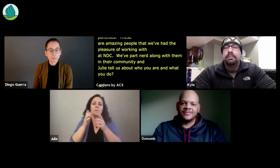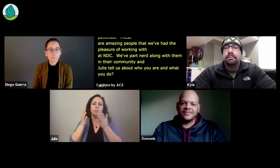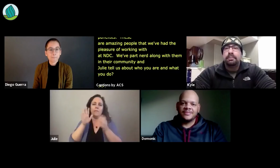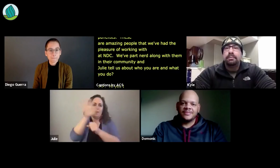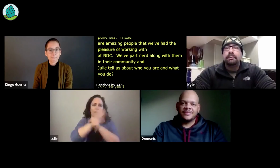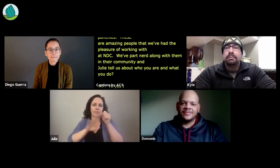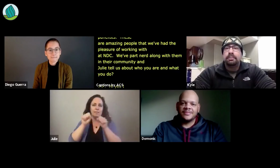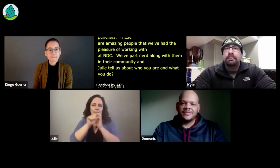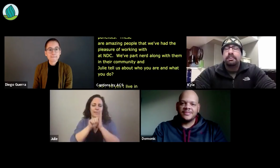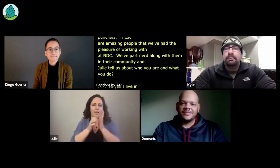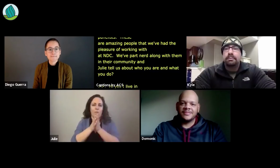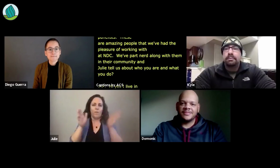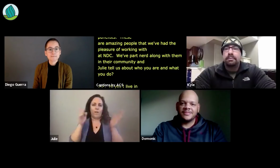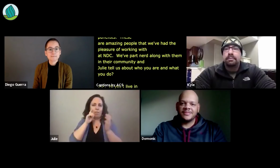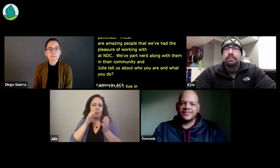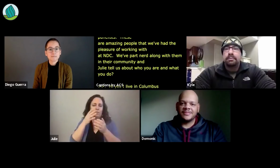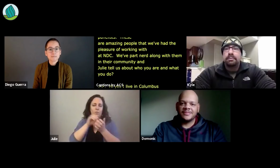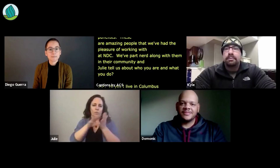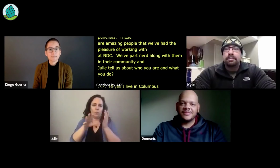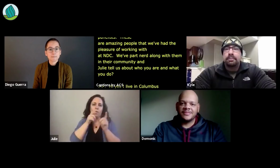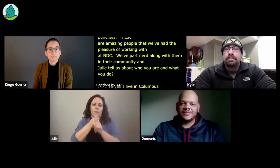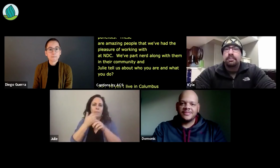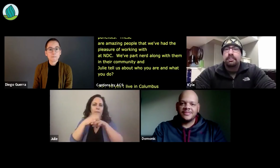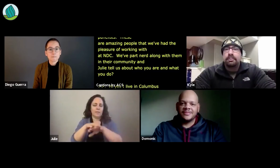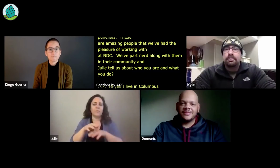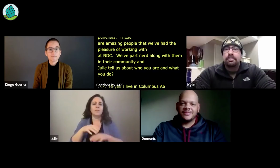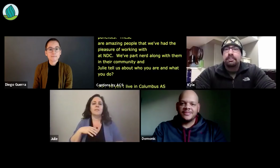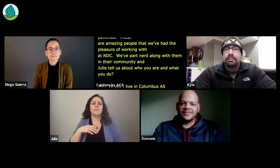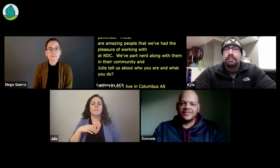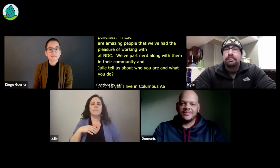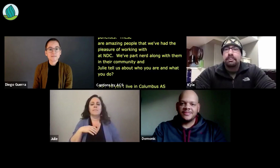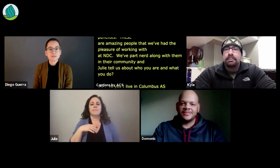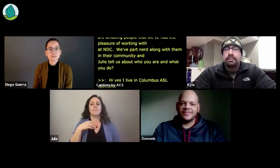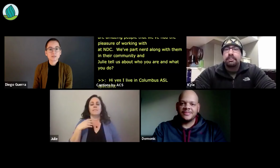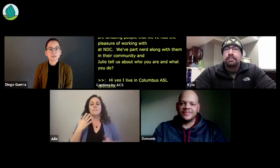for the entire statewide program for students who are mainstreamed.